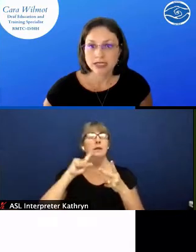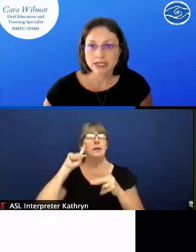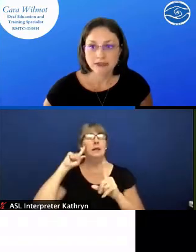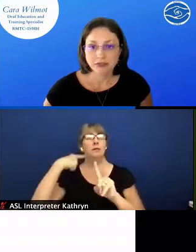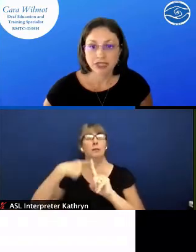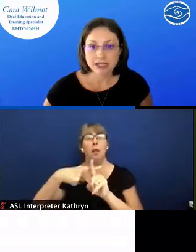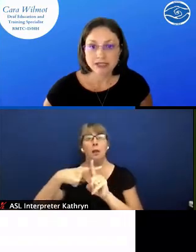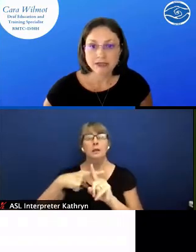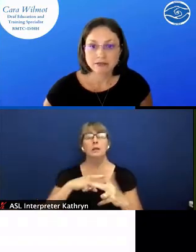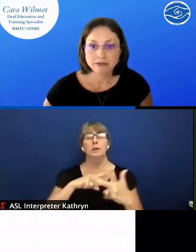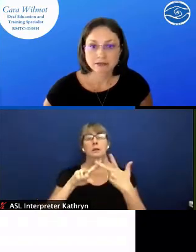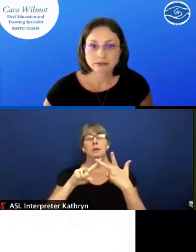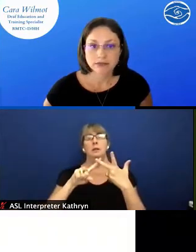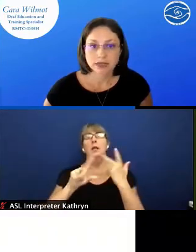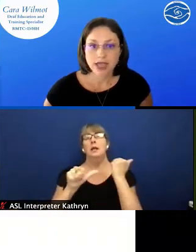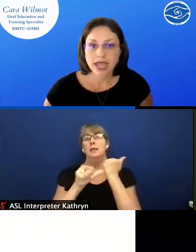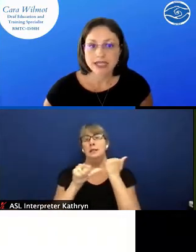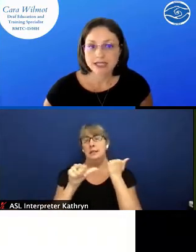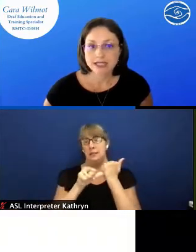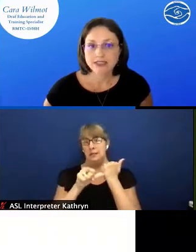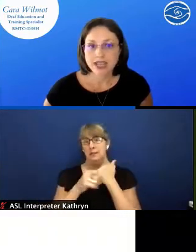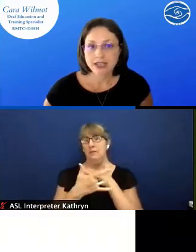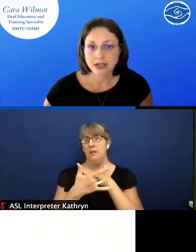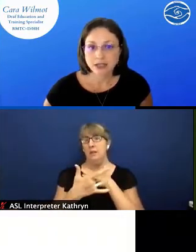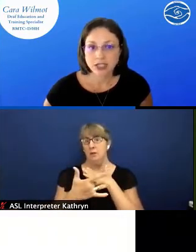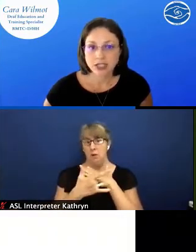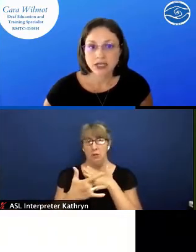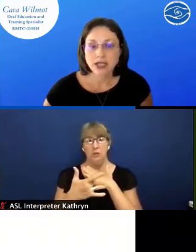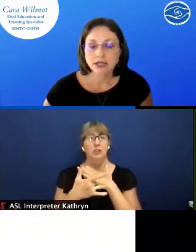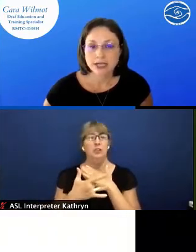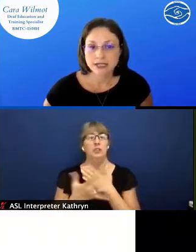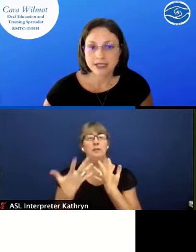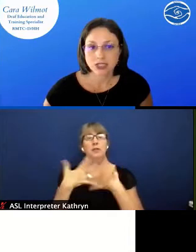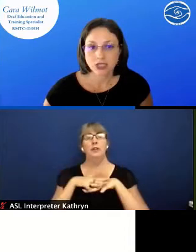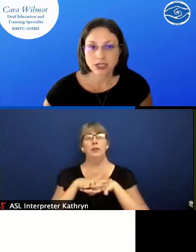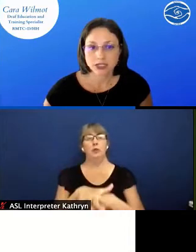Deaf Plus, and Assistive Technology Lesson Integration.